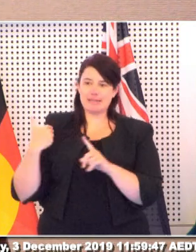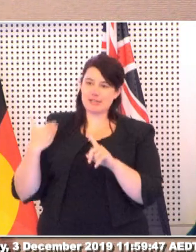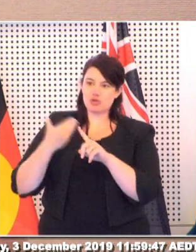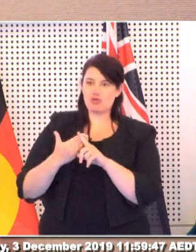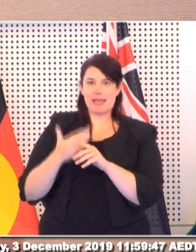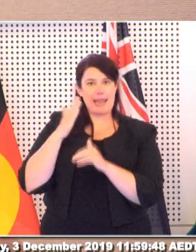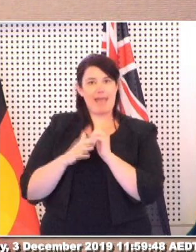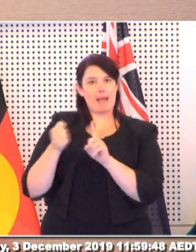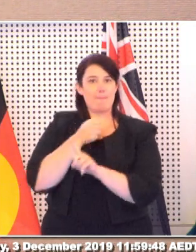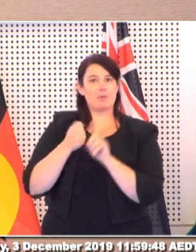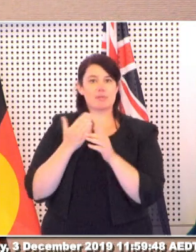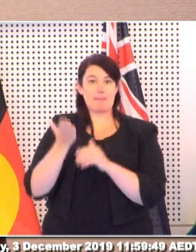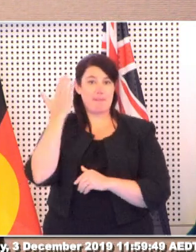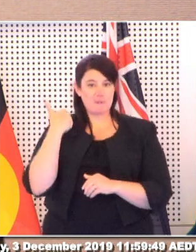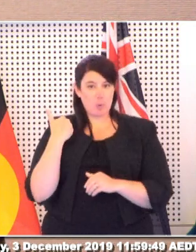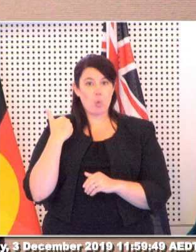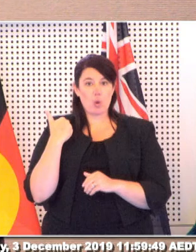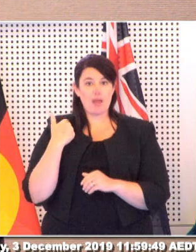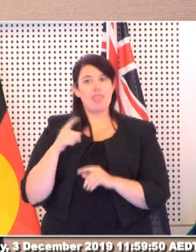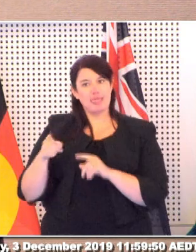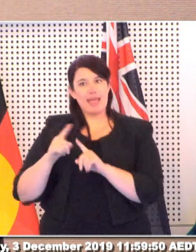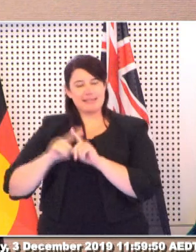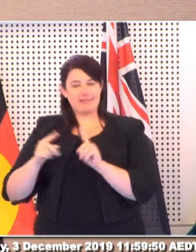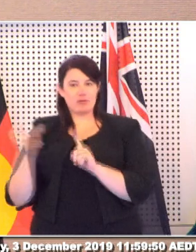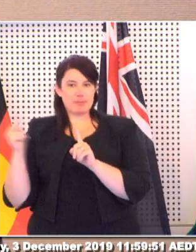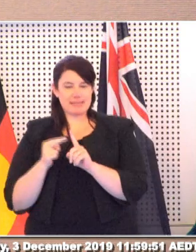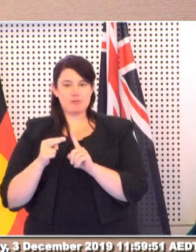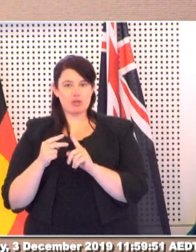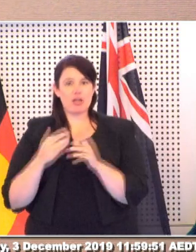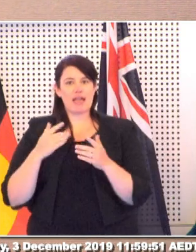histories, had different strategies and different levels of confidence in being